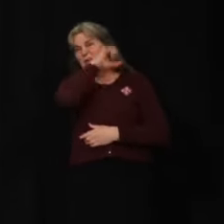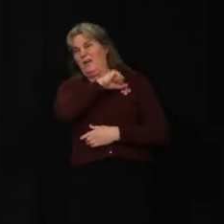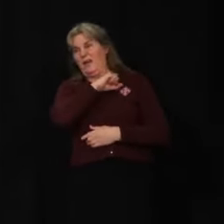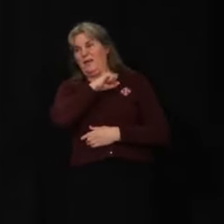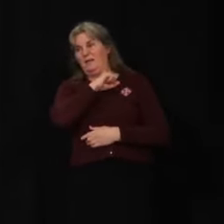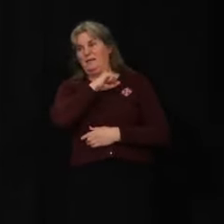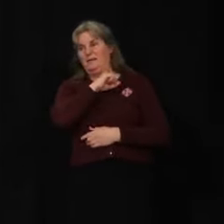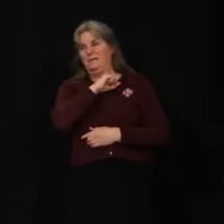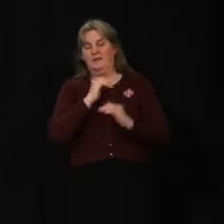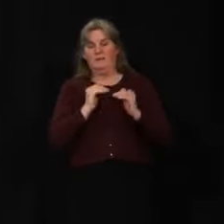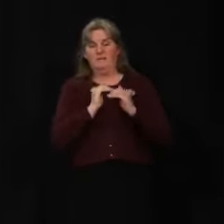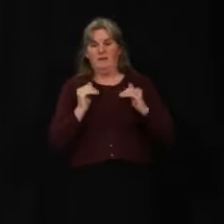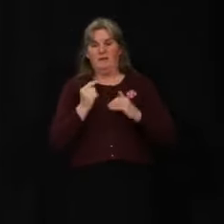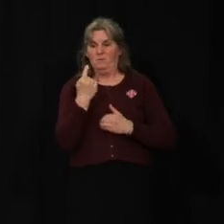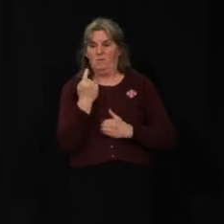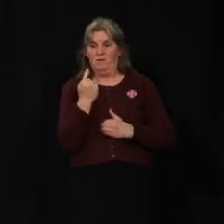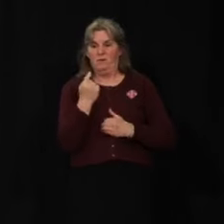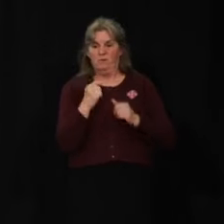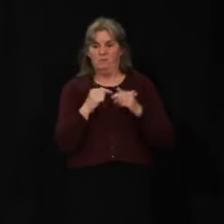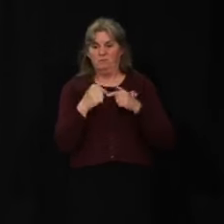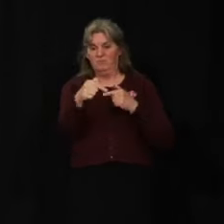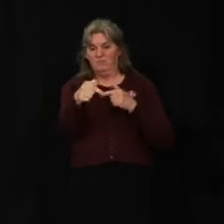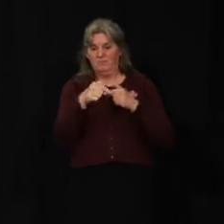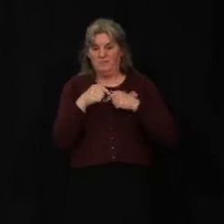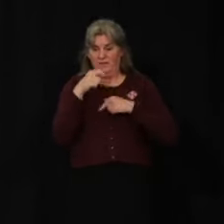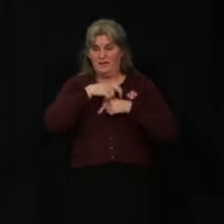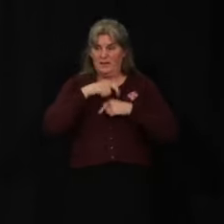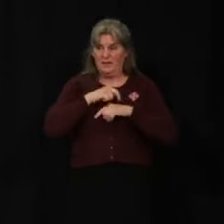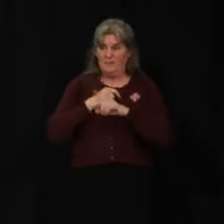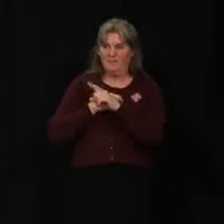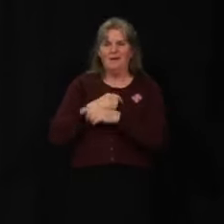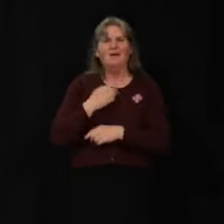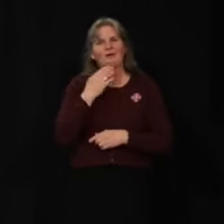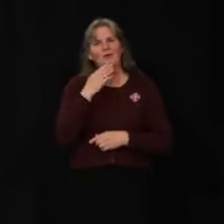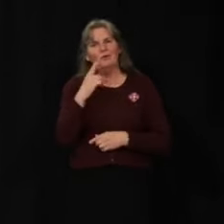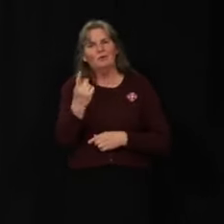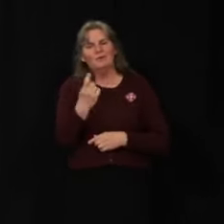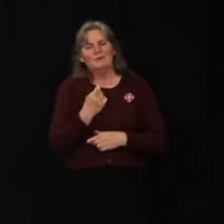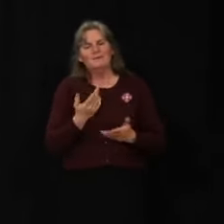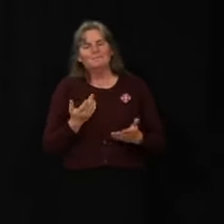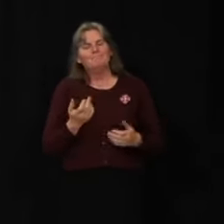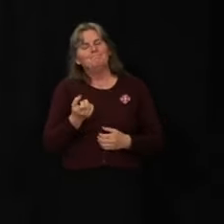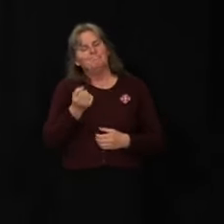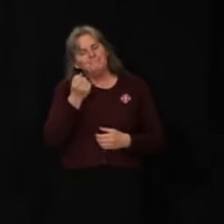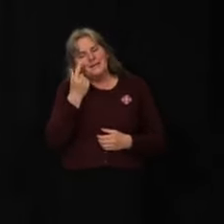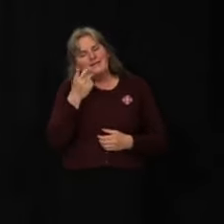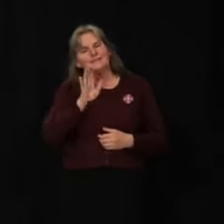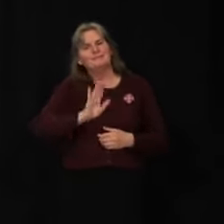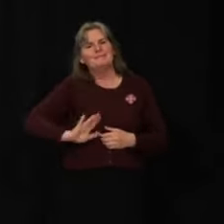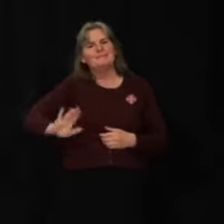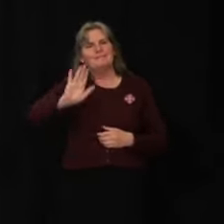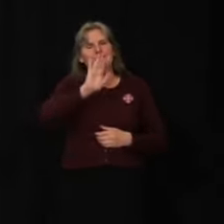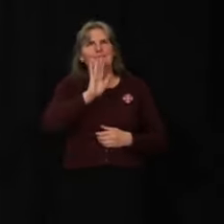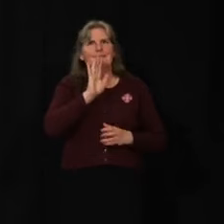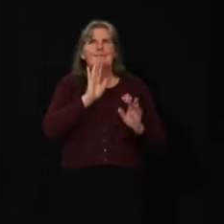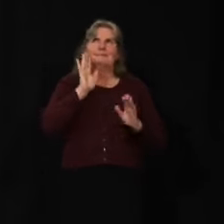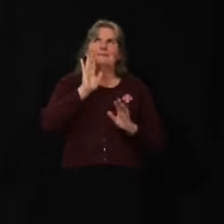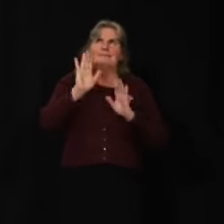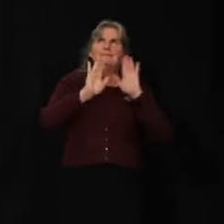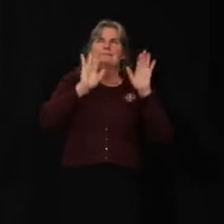with our partners to look at